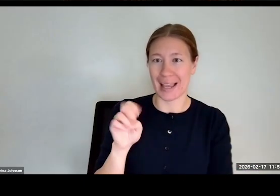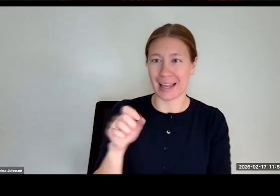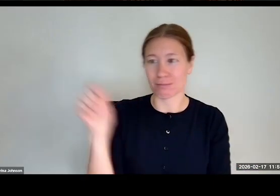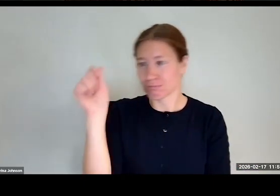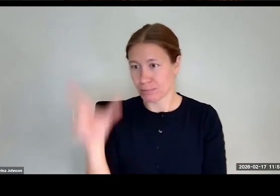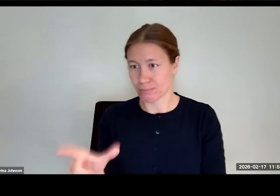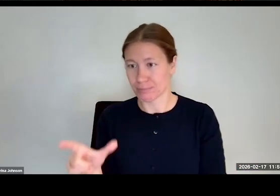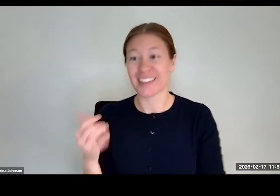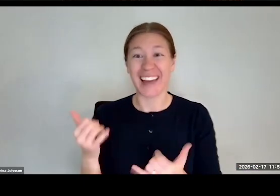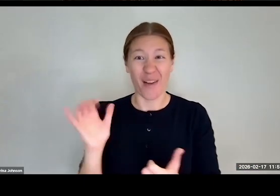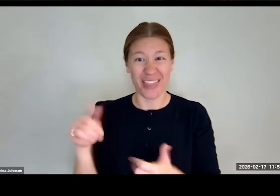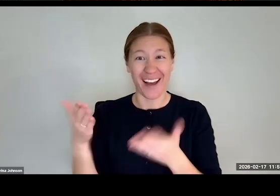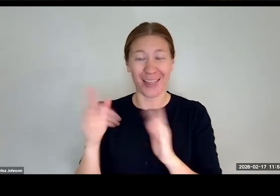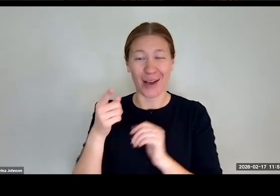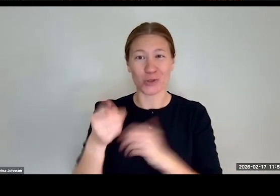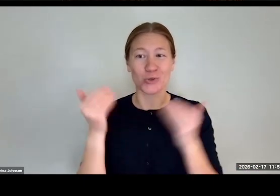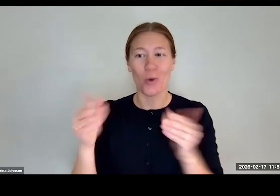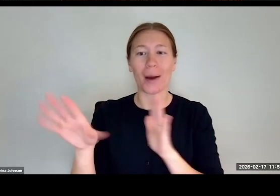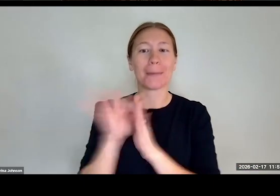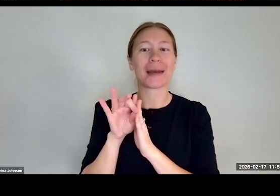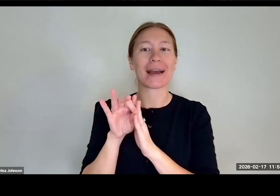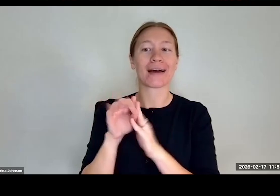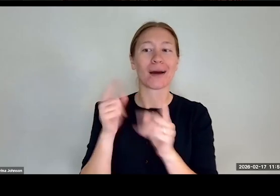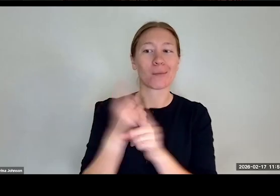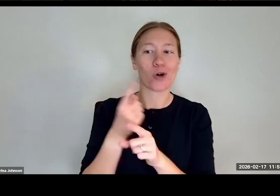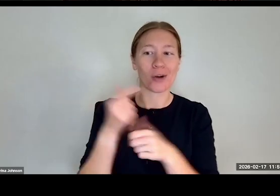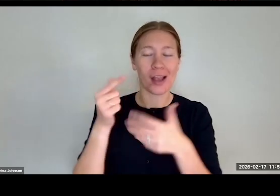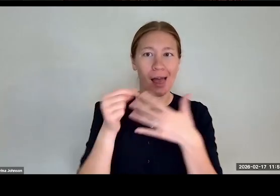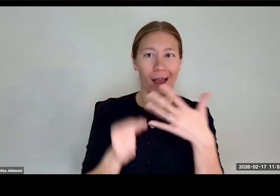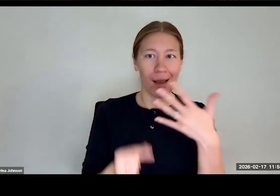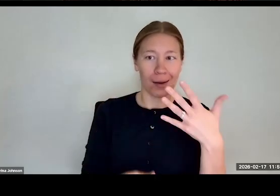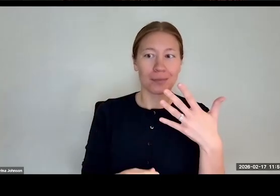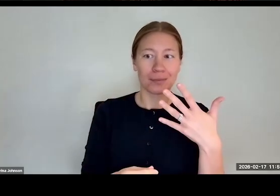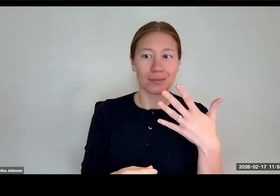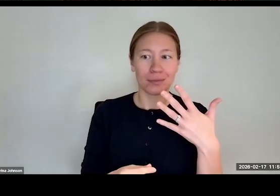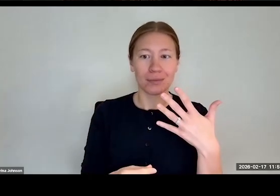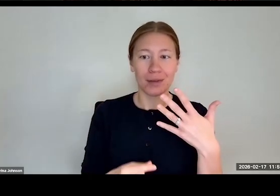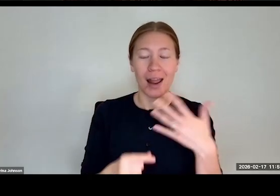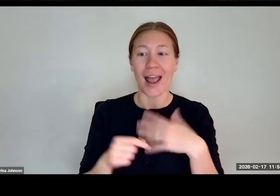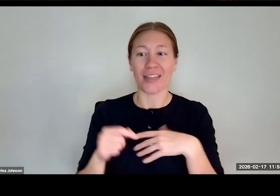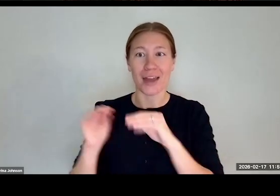to do is select the items and then drag and drop them into the order that you want them read.